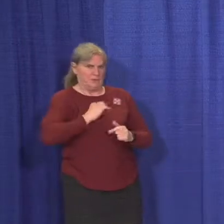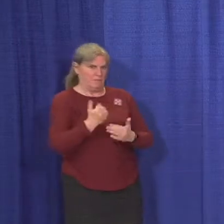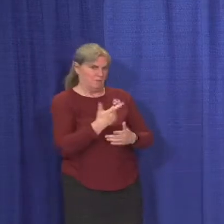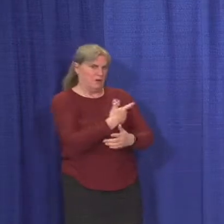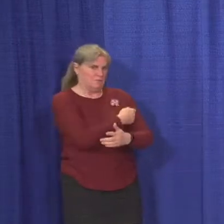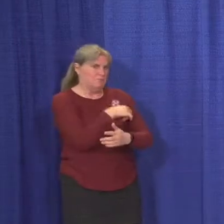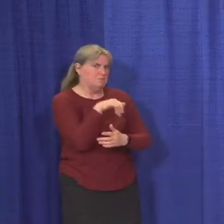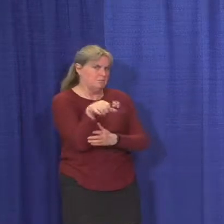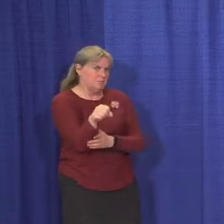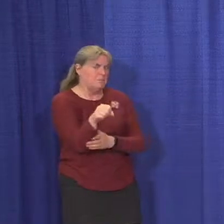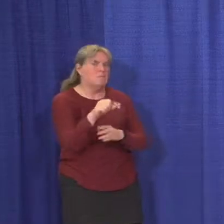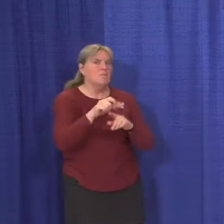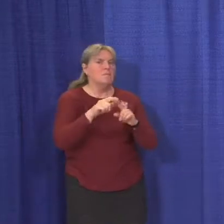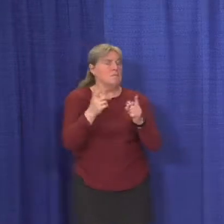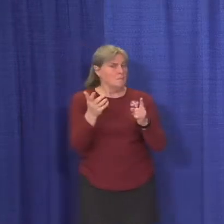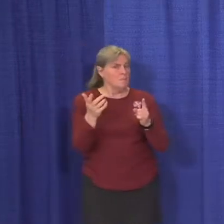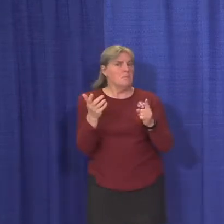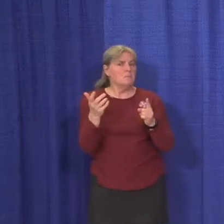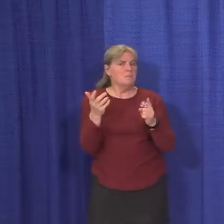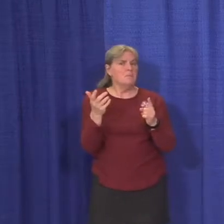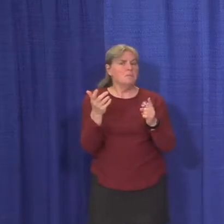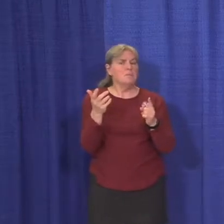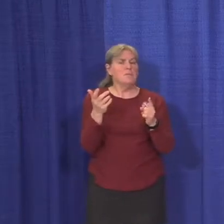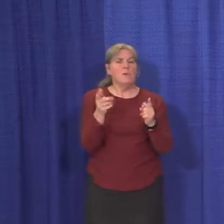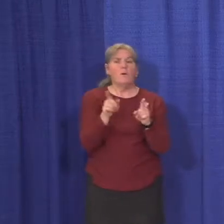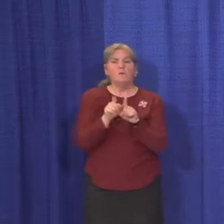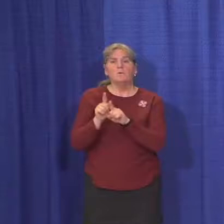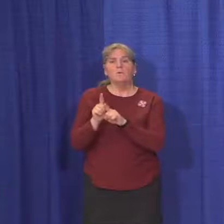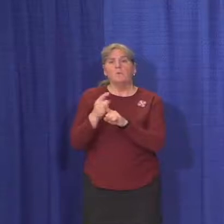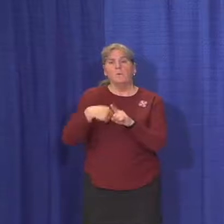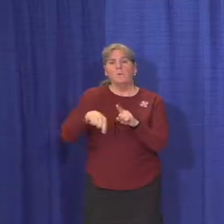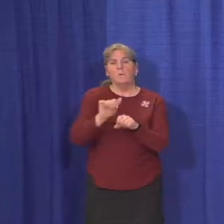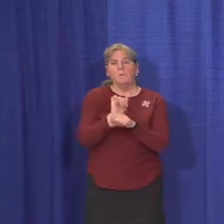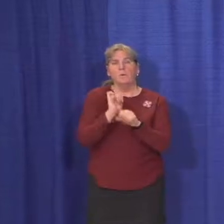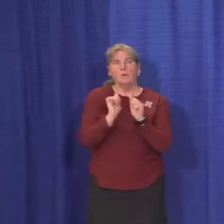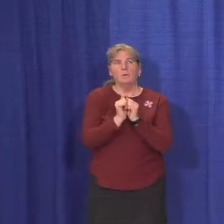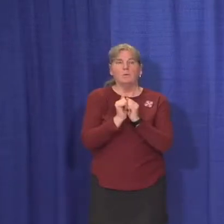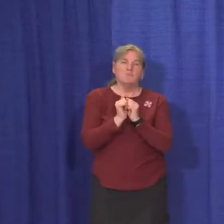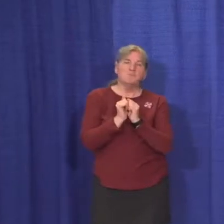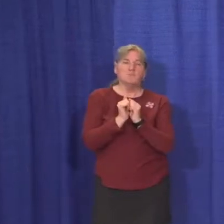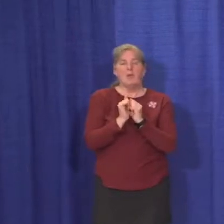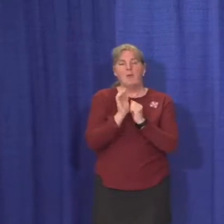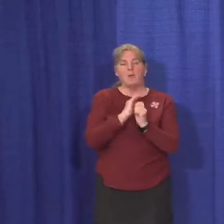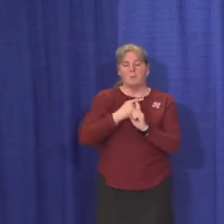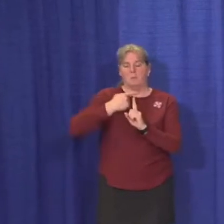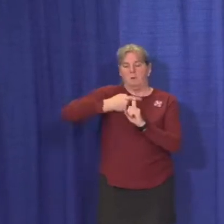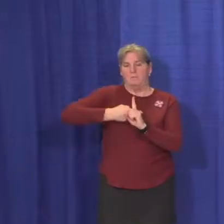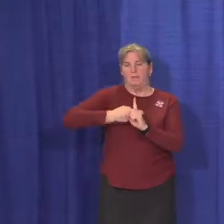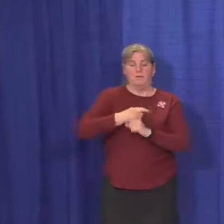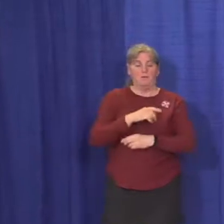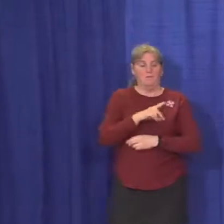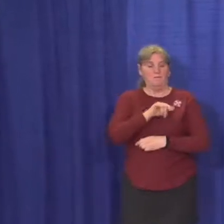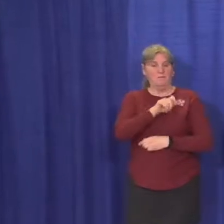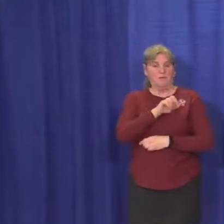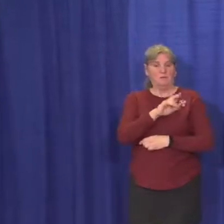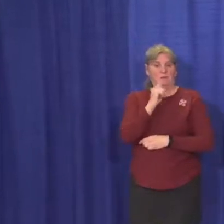required for Pfizer for our immunize others and we will work with a one month's dosage